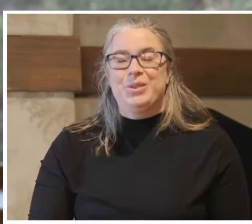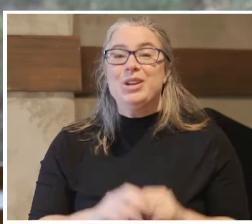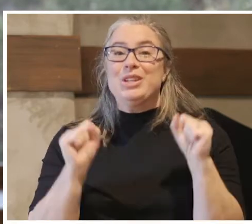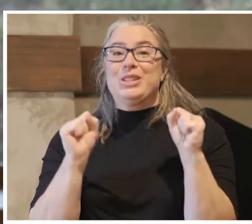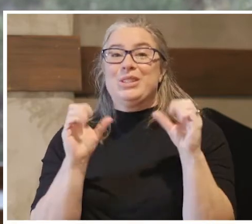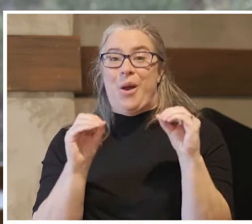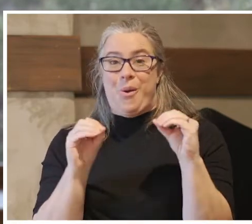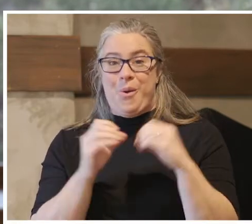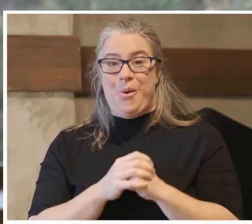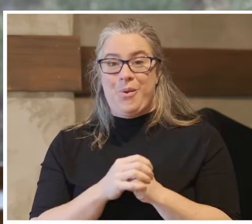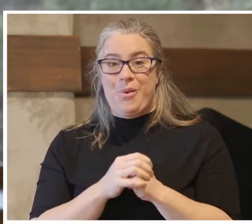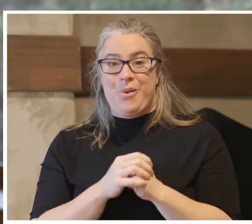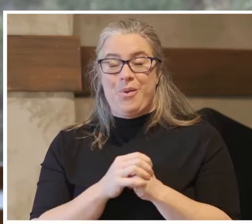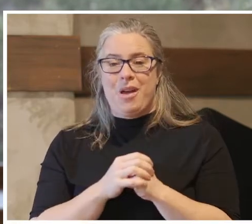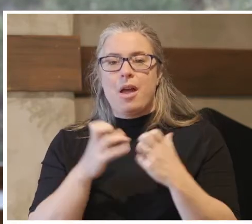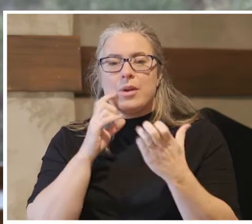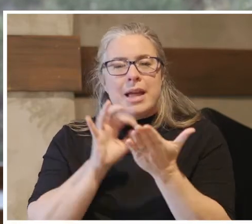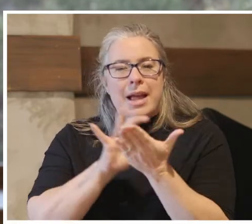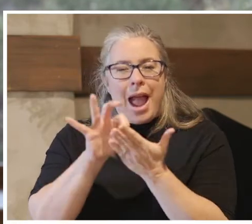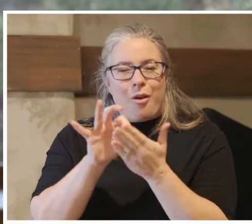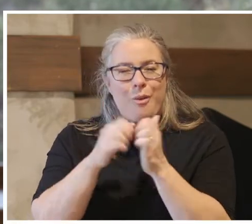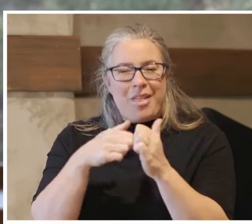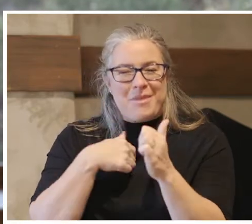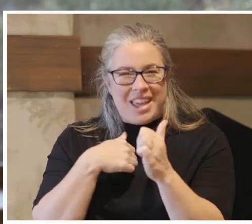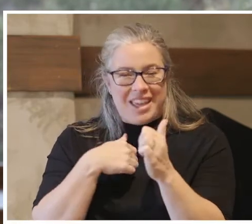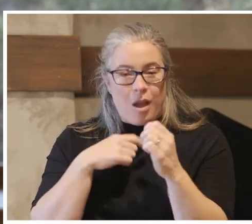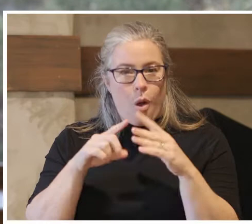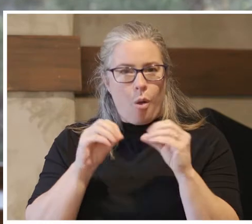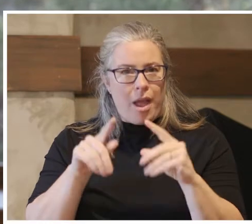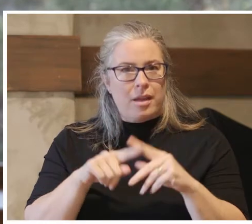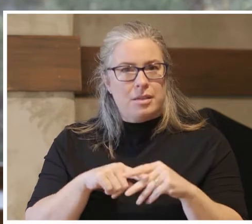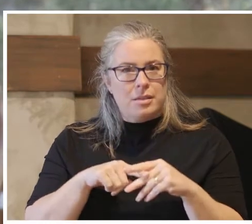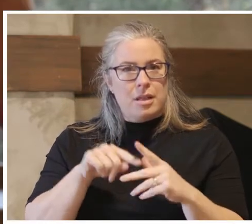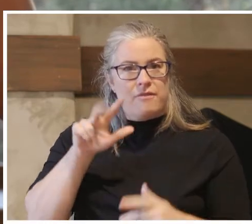So, I want you to count down with me, okay?